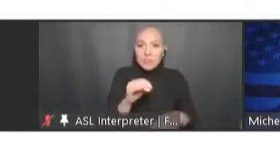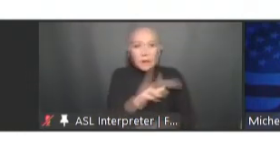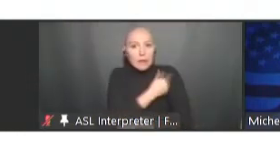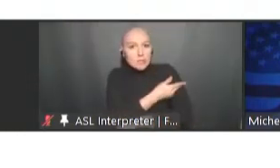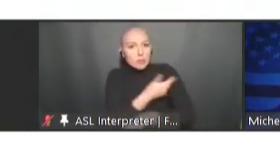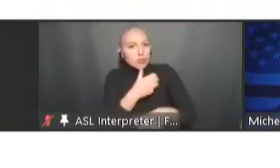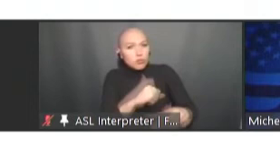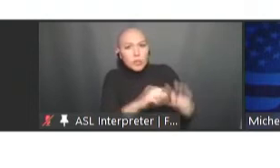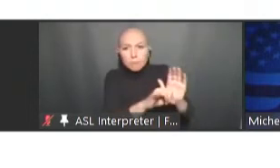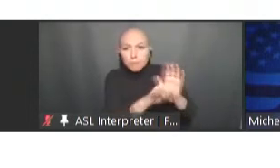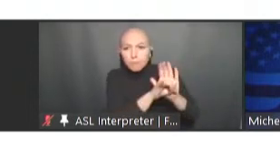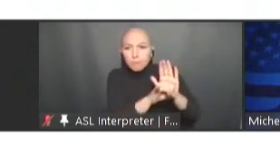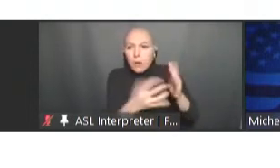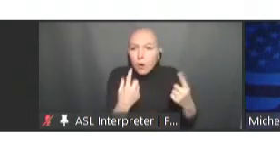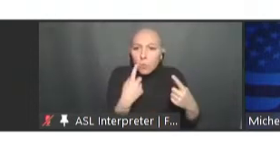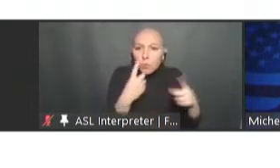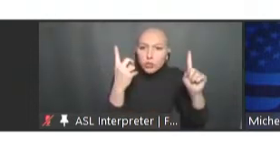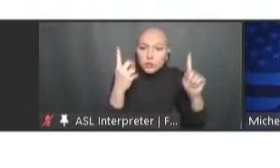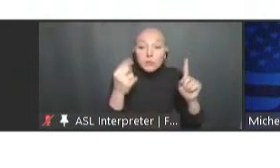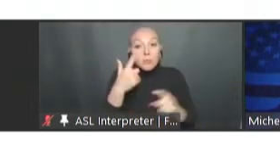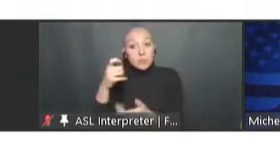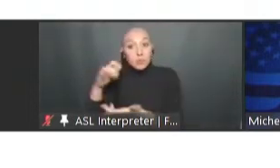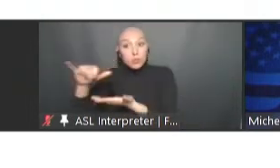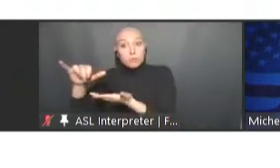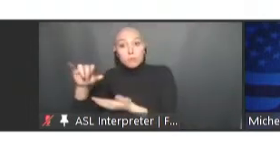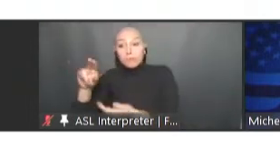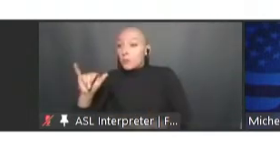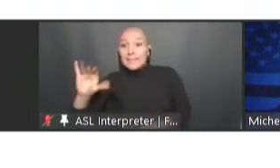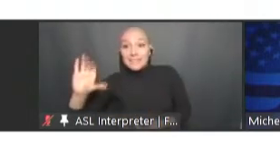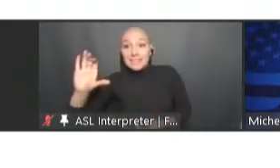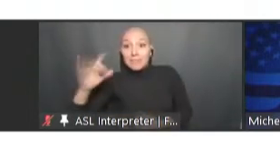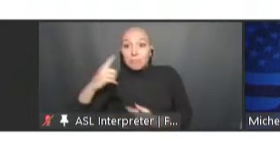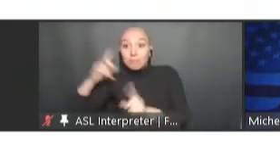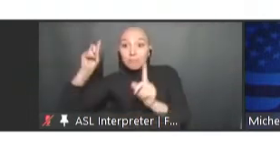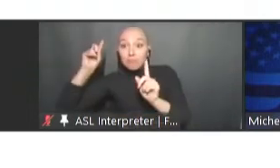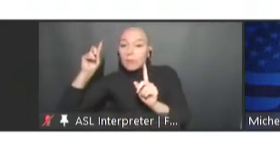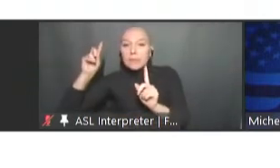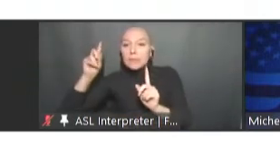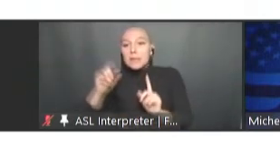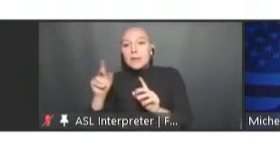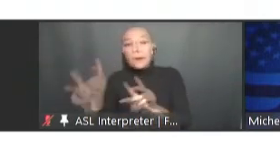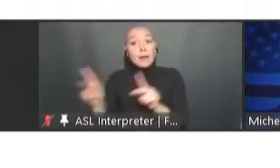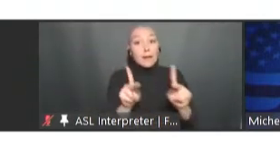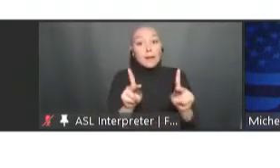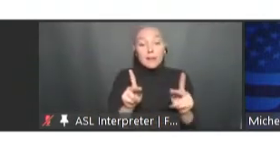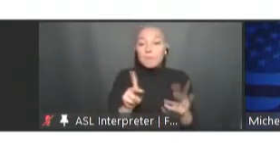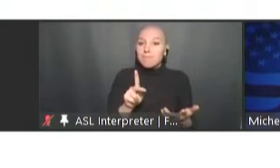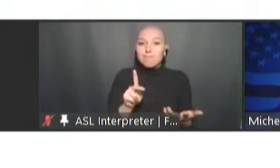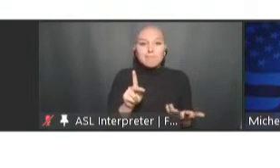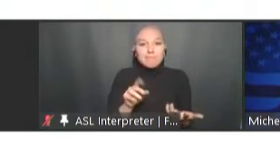works in New York City doesn't necessarily work in Indianapolis, Indiana, or in Iowa City, Iowa.